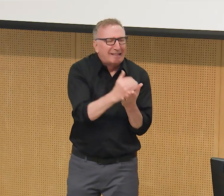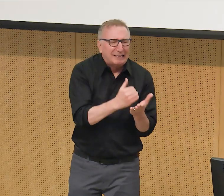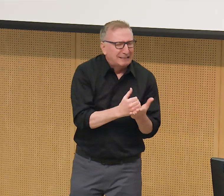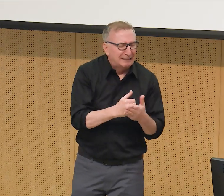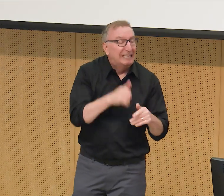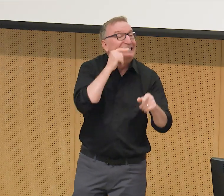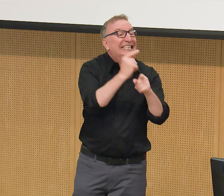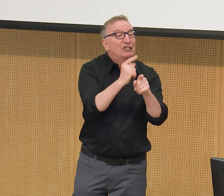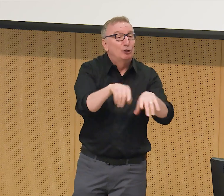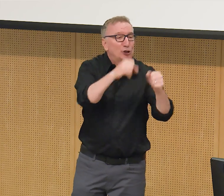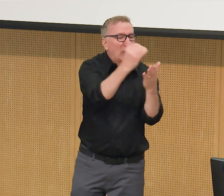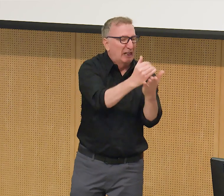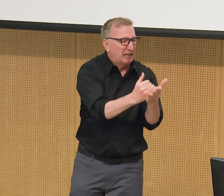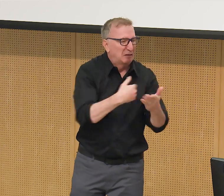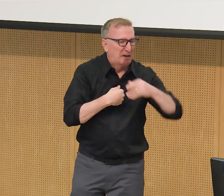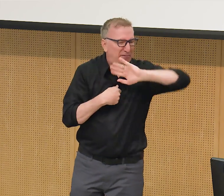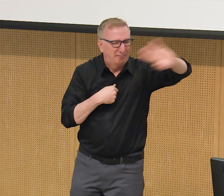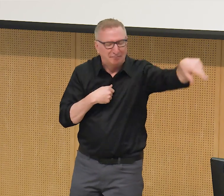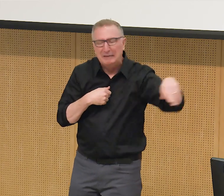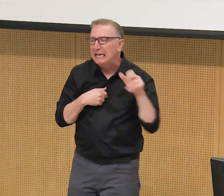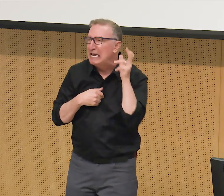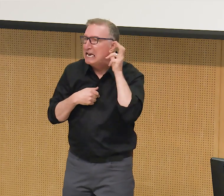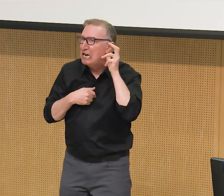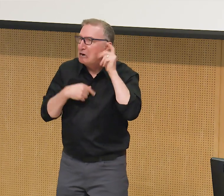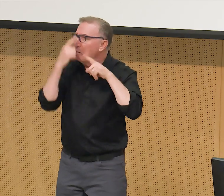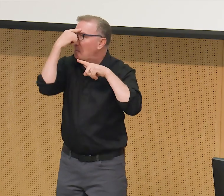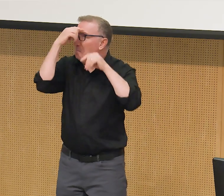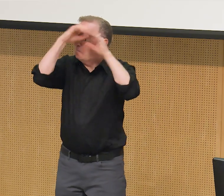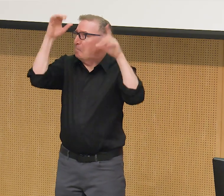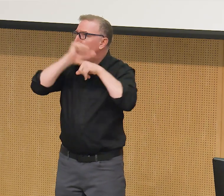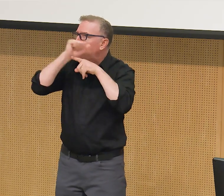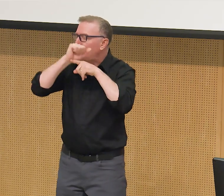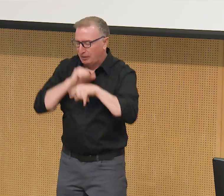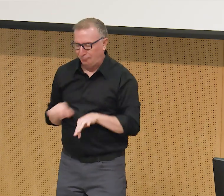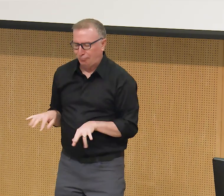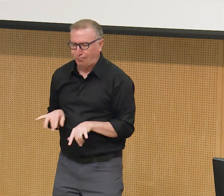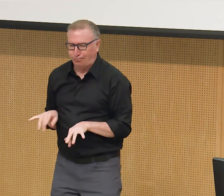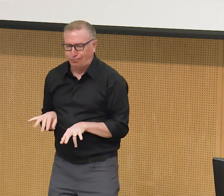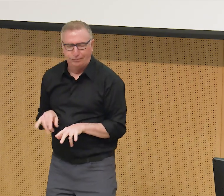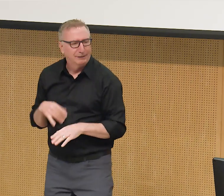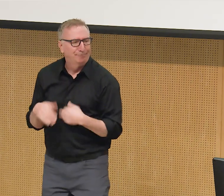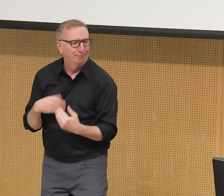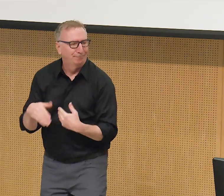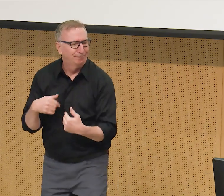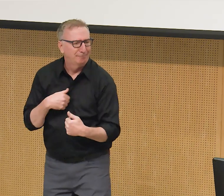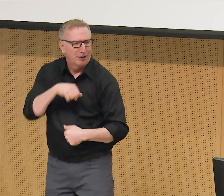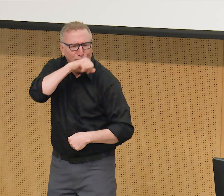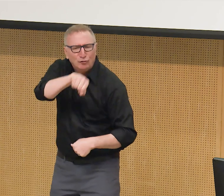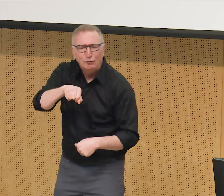I didn't take any lessons. My sister did but I did not. I would just listen to her play and try to figure it out.